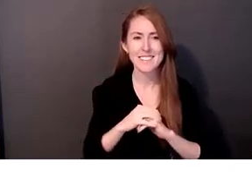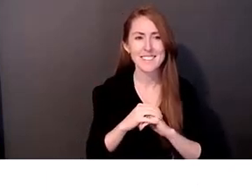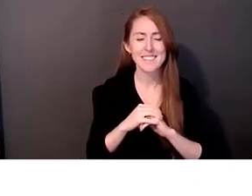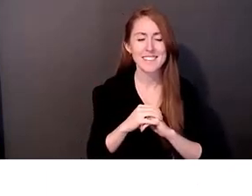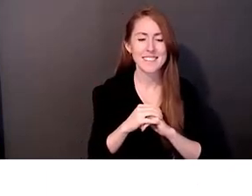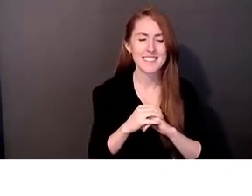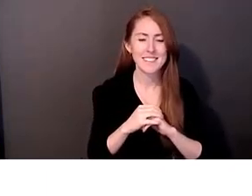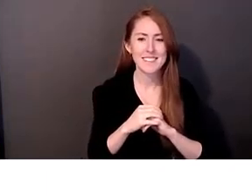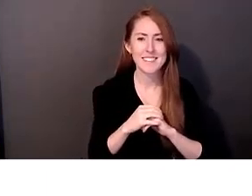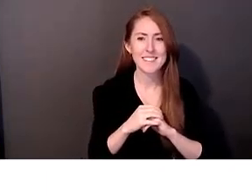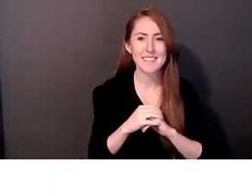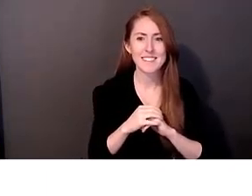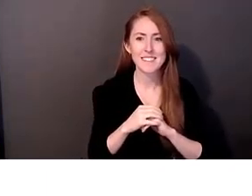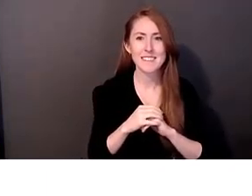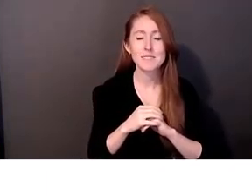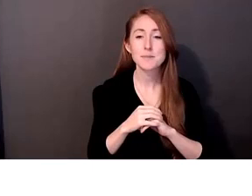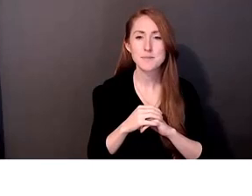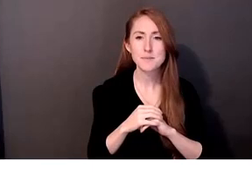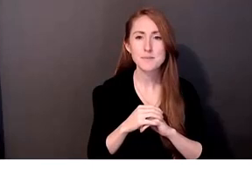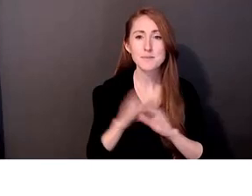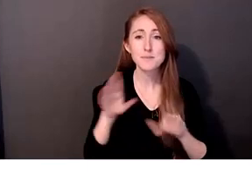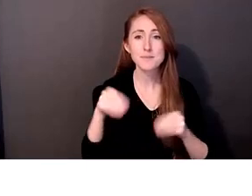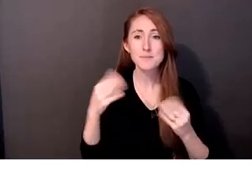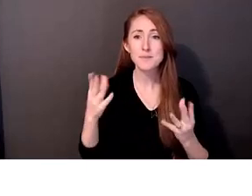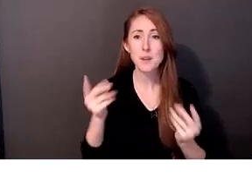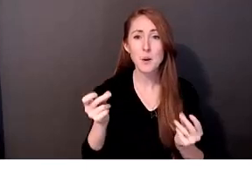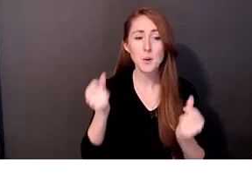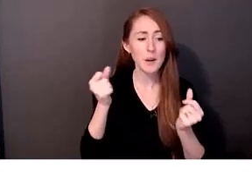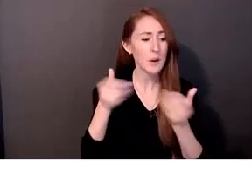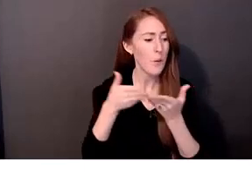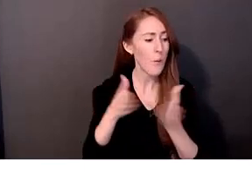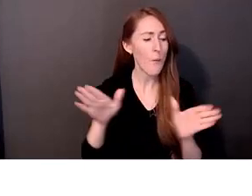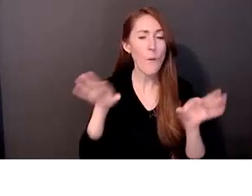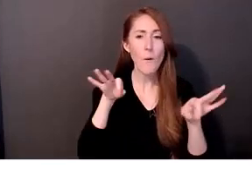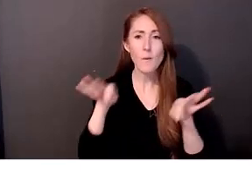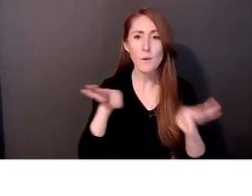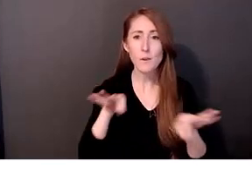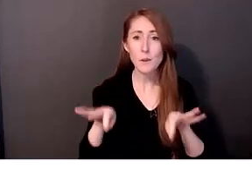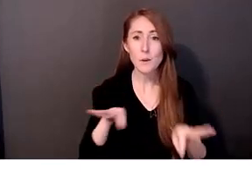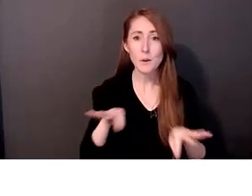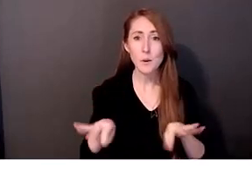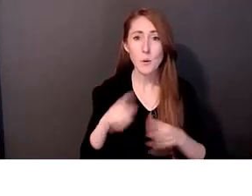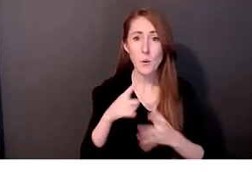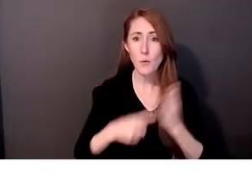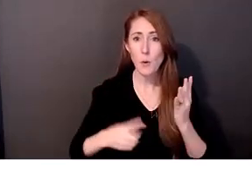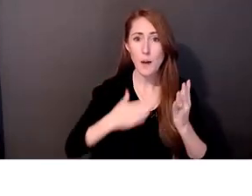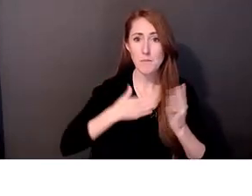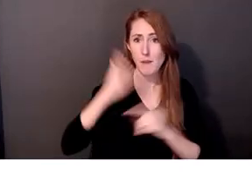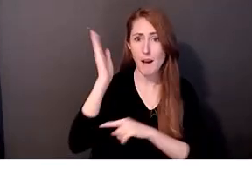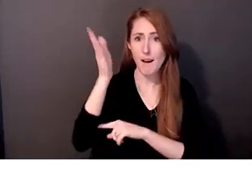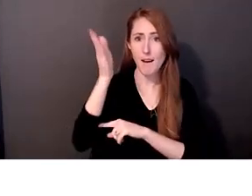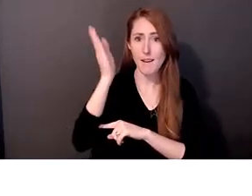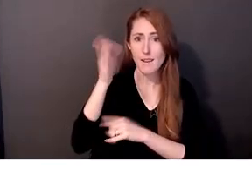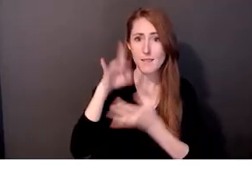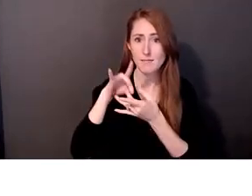To give you a quick overview of what I will talk about today, so I will start talking